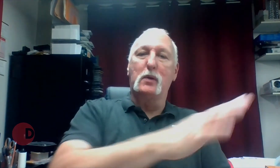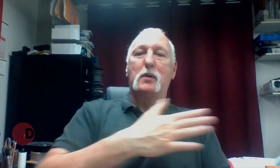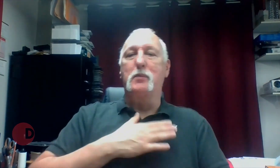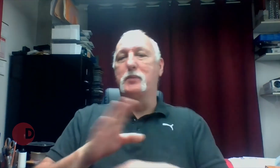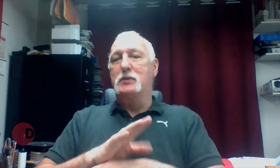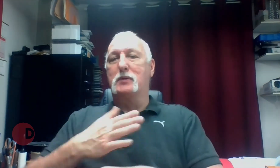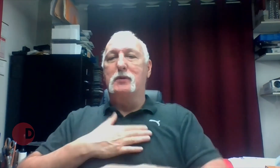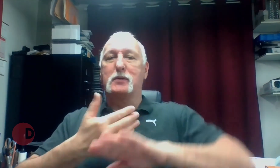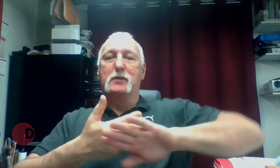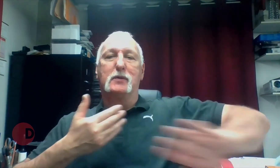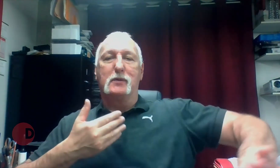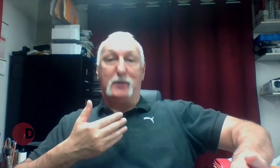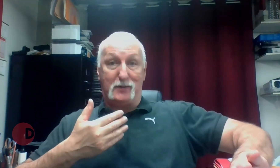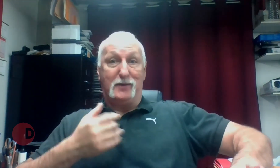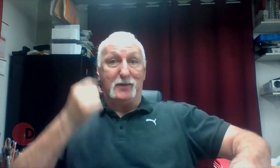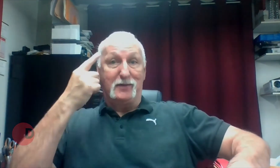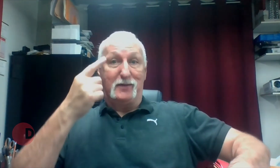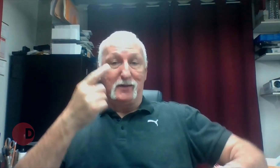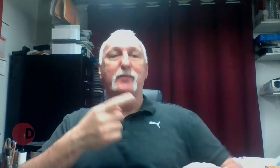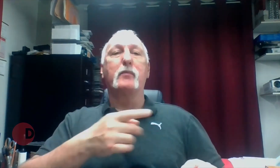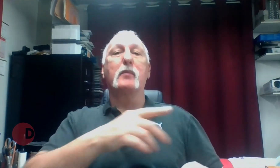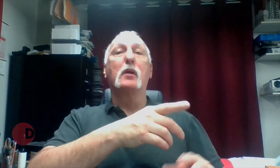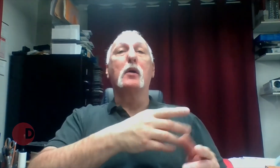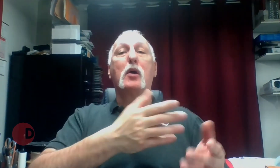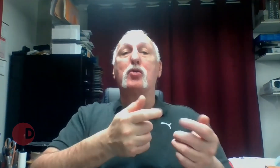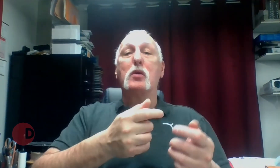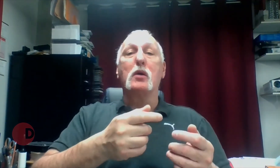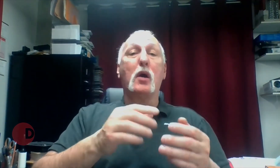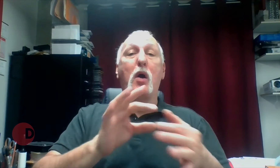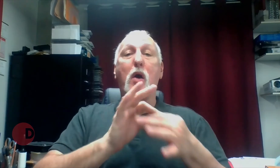and we are a separate business.